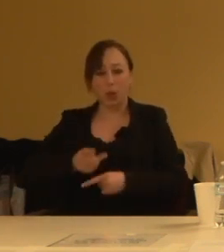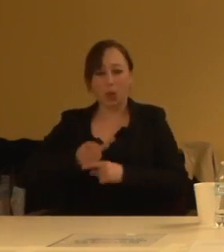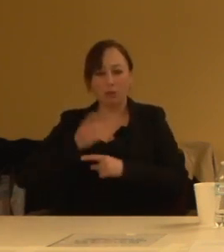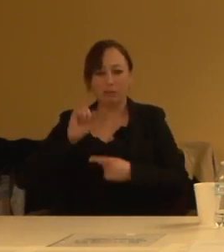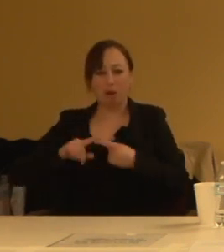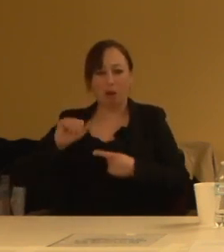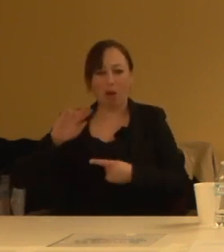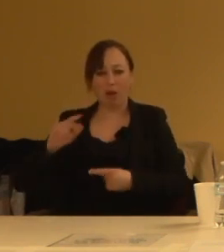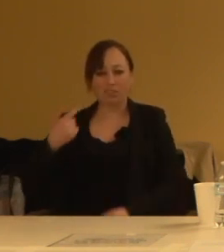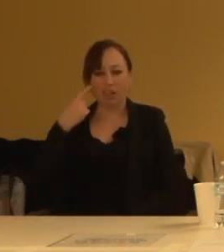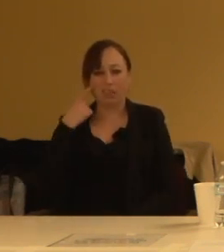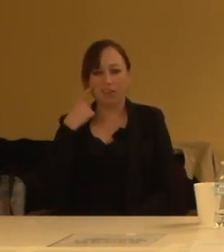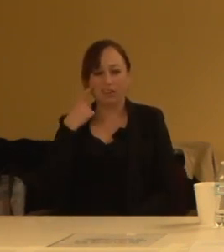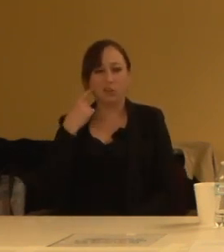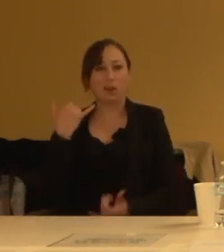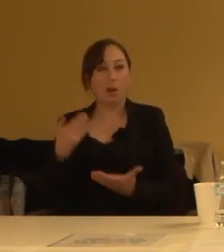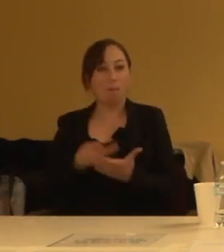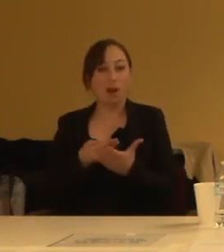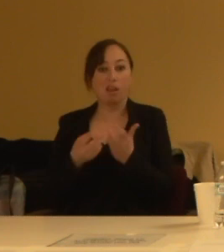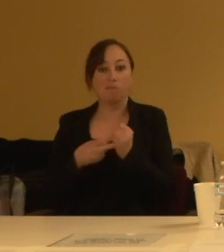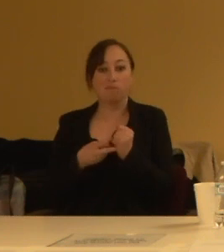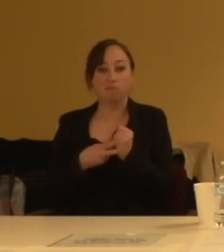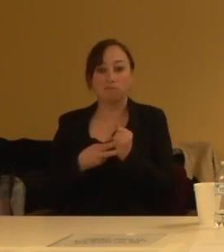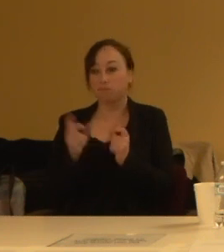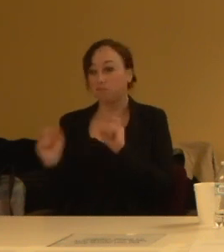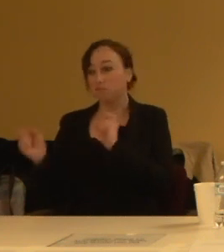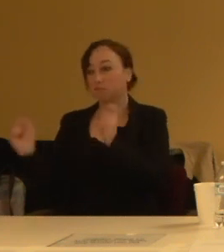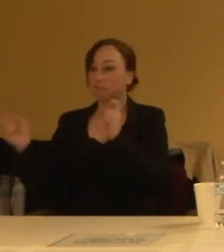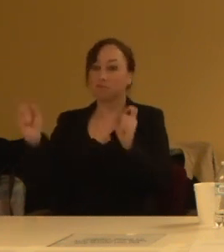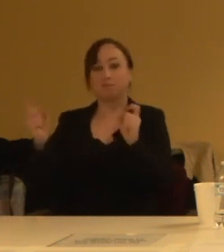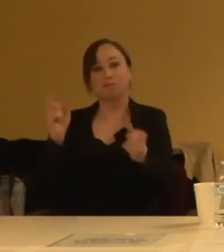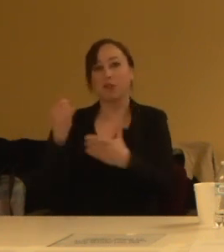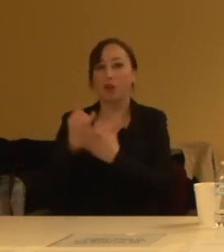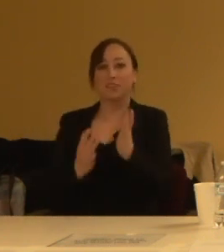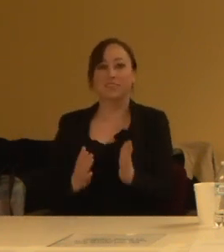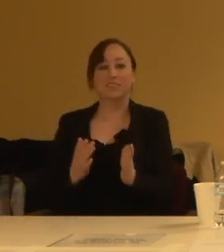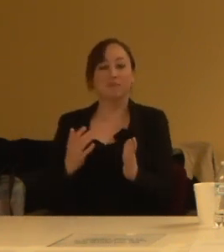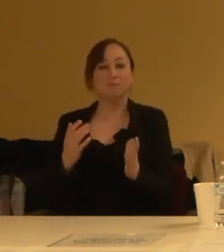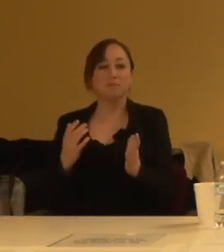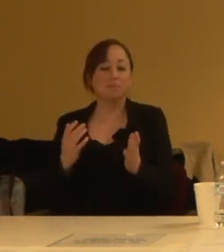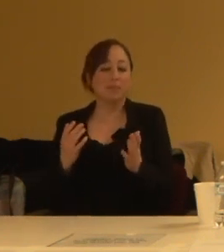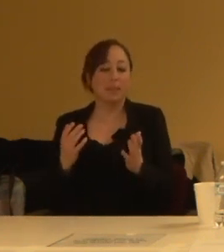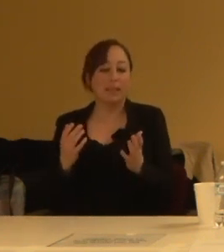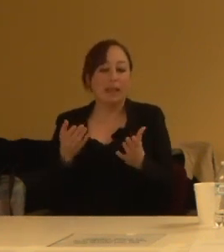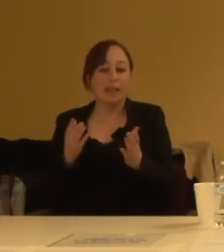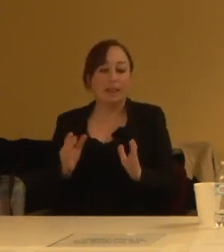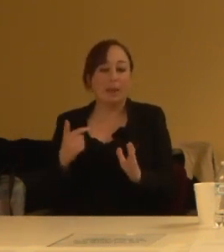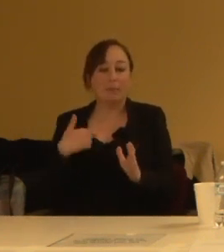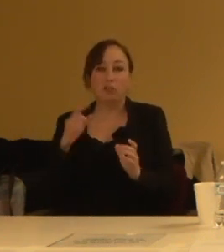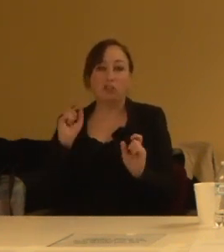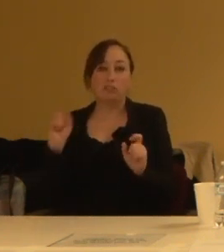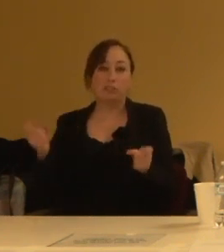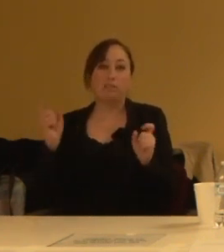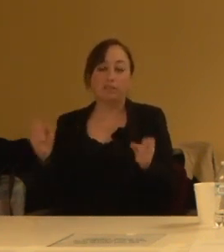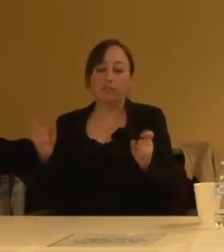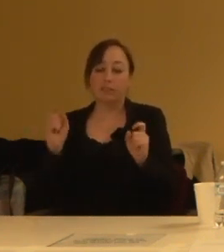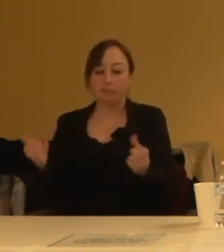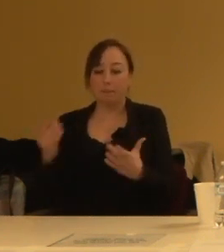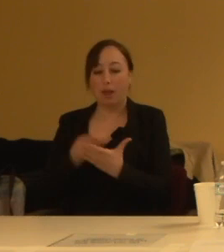But like in the meantime I'm like "Okay, let me actually just give unrestricted money to artists."